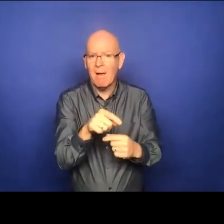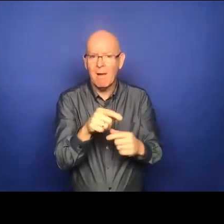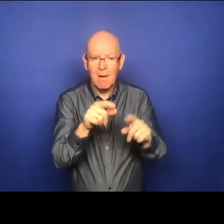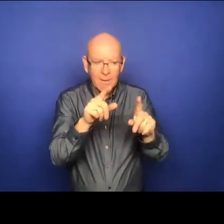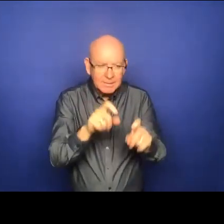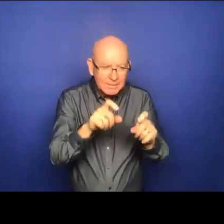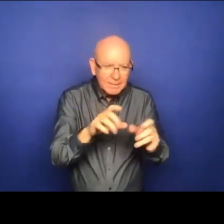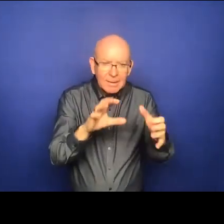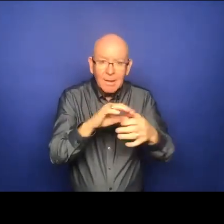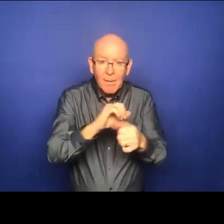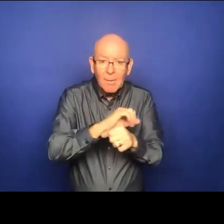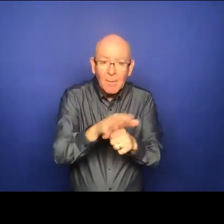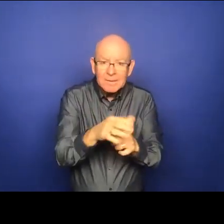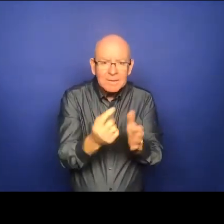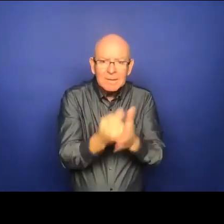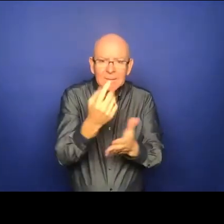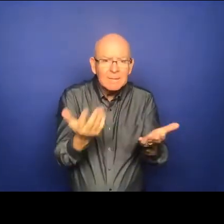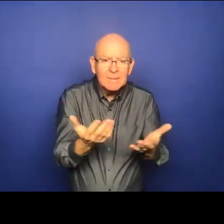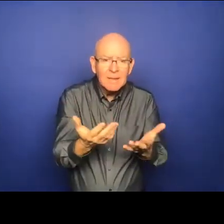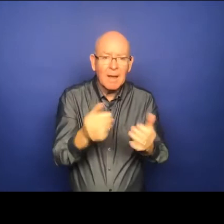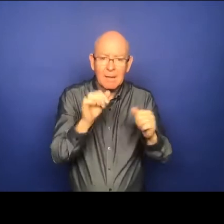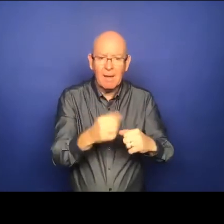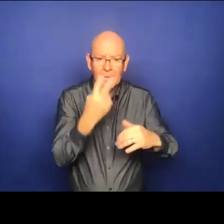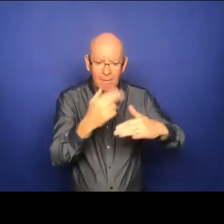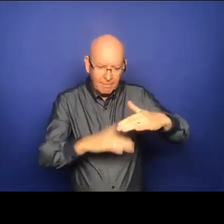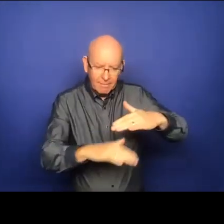care and support systems. One can look at the characteristics of persons with